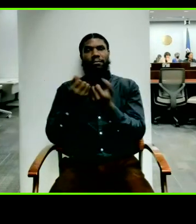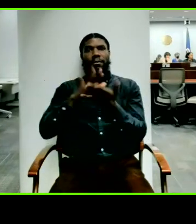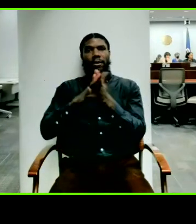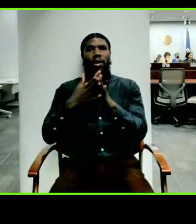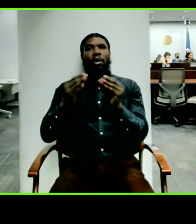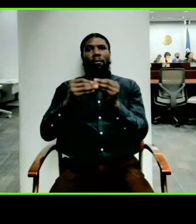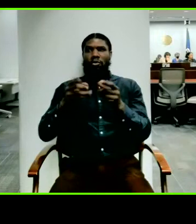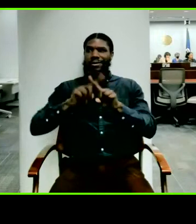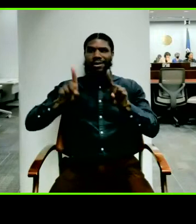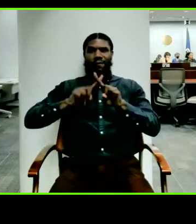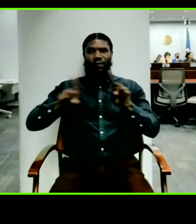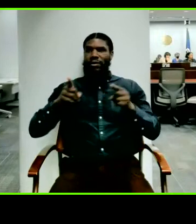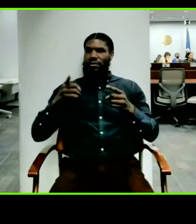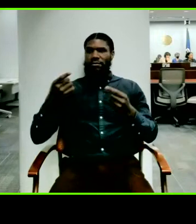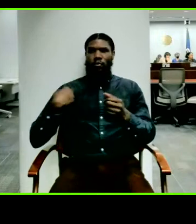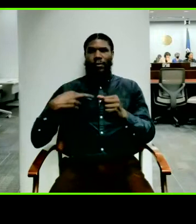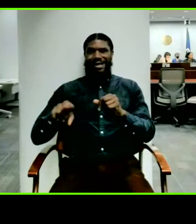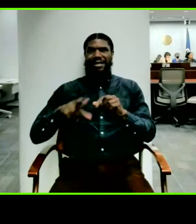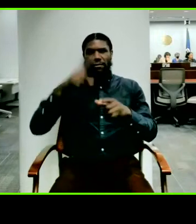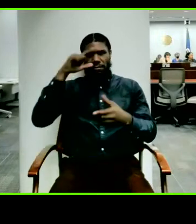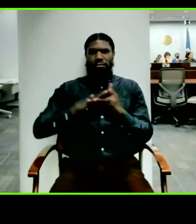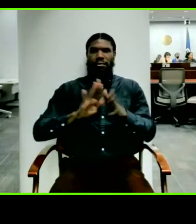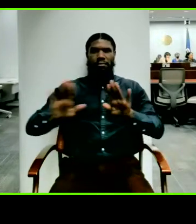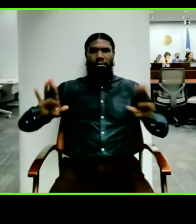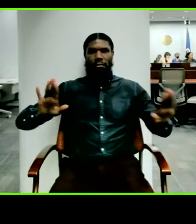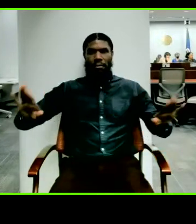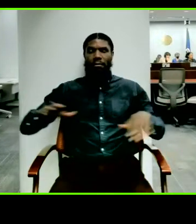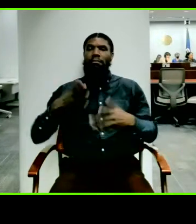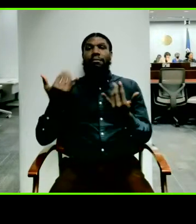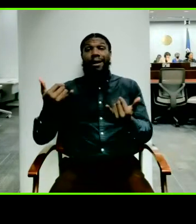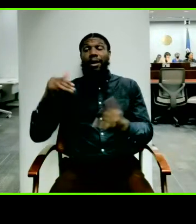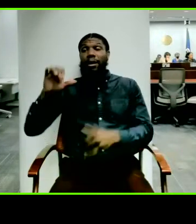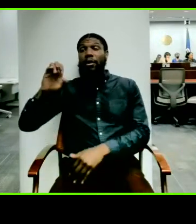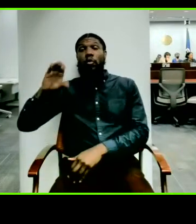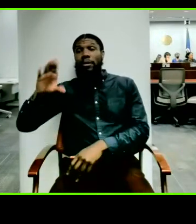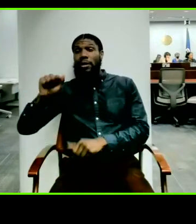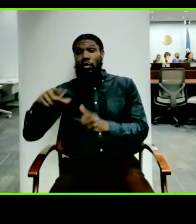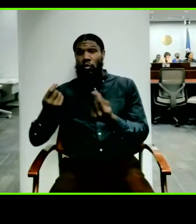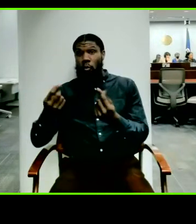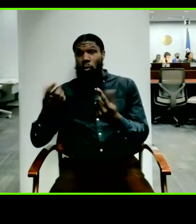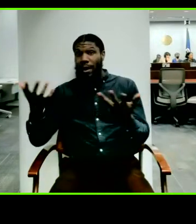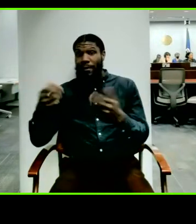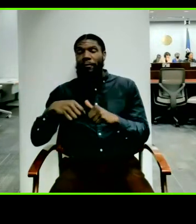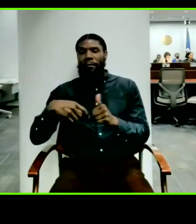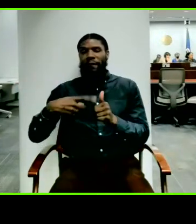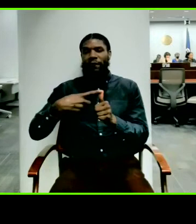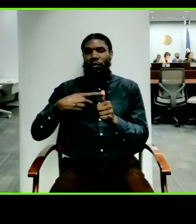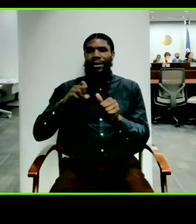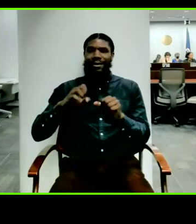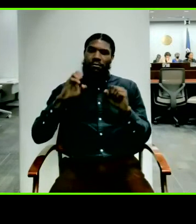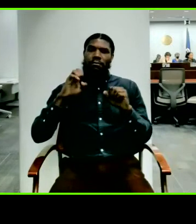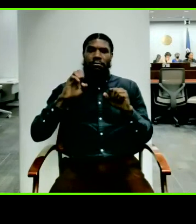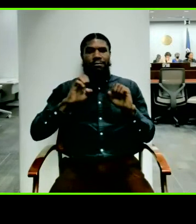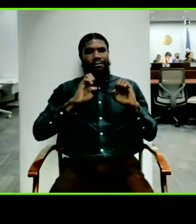So what can the EEOC in particular do? First, the EEOC can educate employees about their rights.